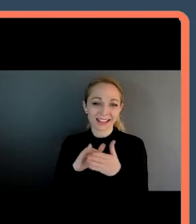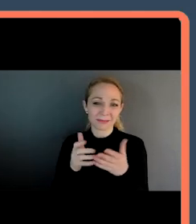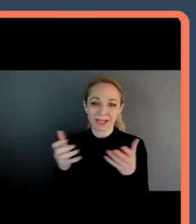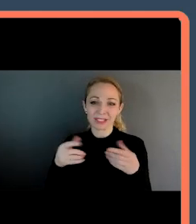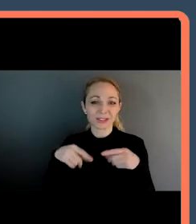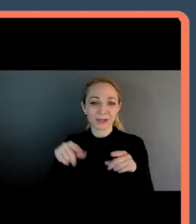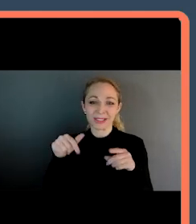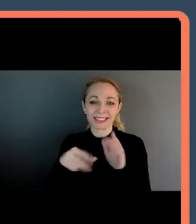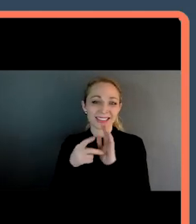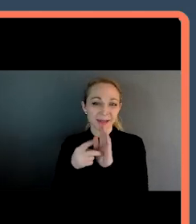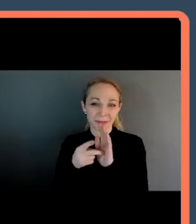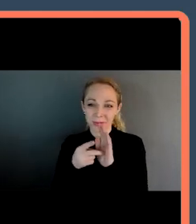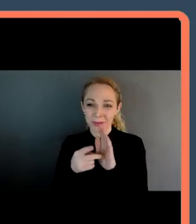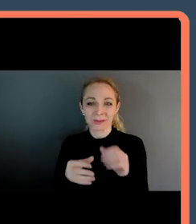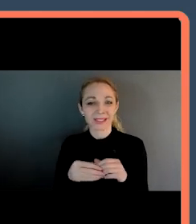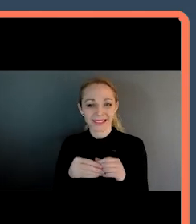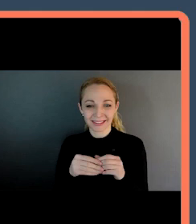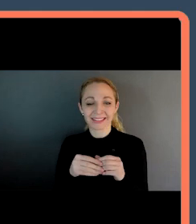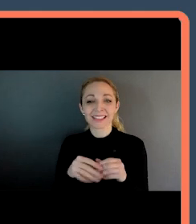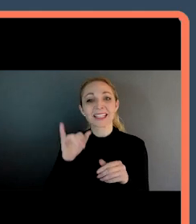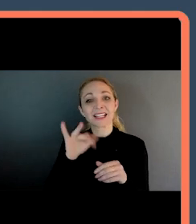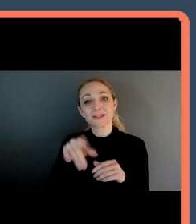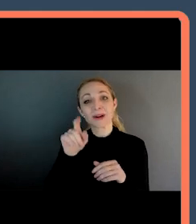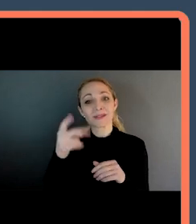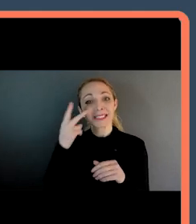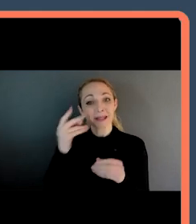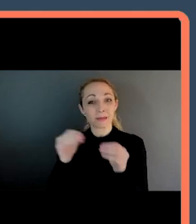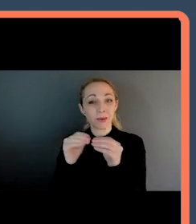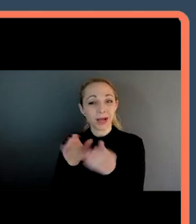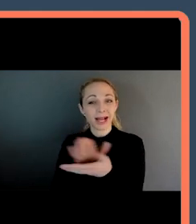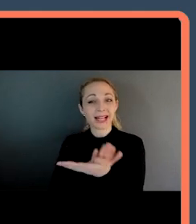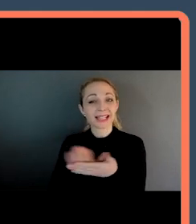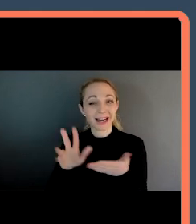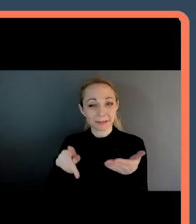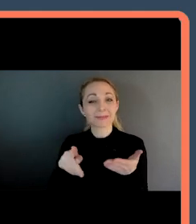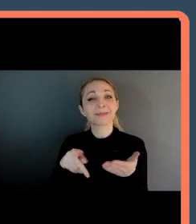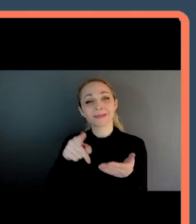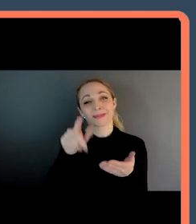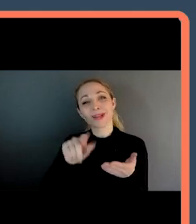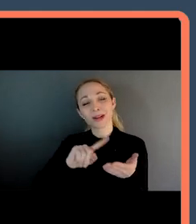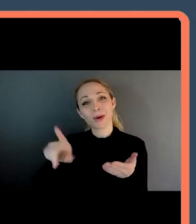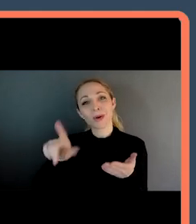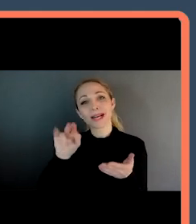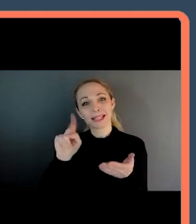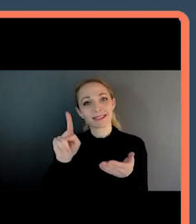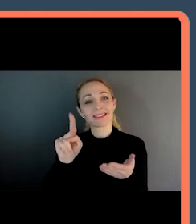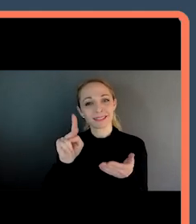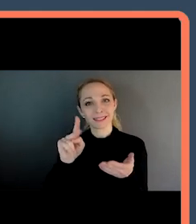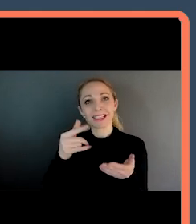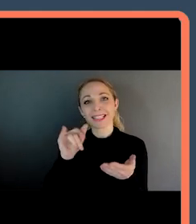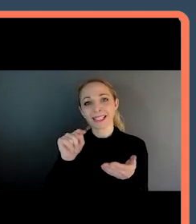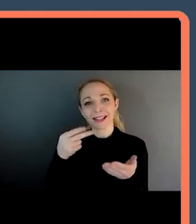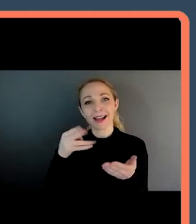IF YOU NEED TO SEE IT CLEANED UP, YOU CAN GO TO THE LINKS THE GITHUB LINKS.